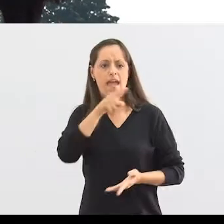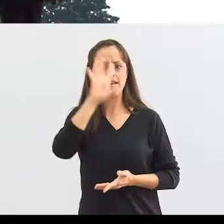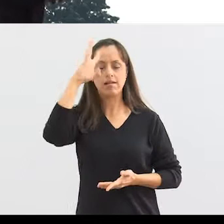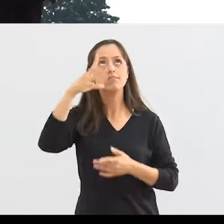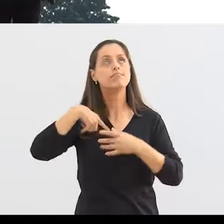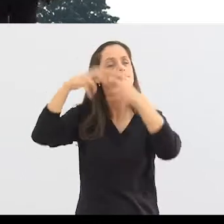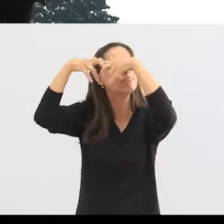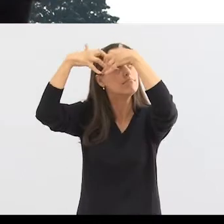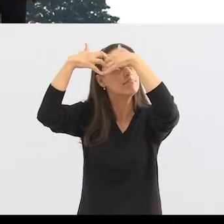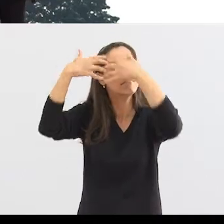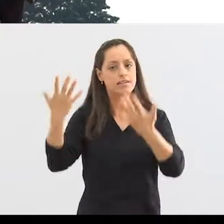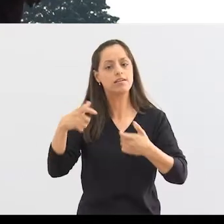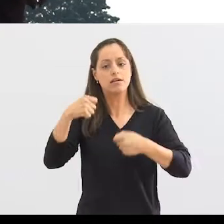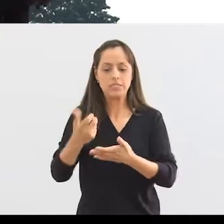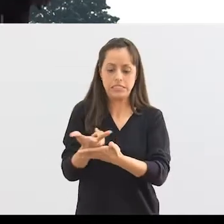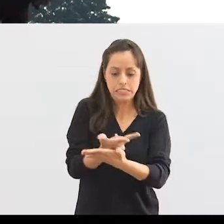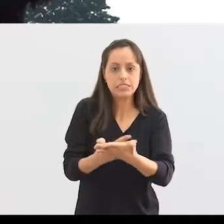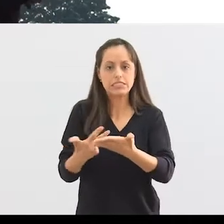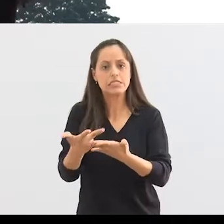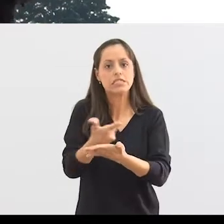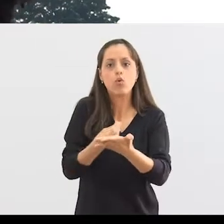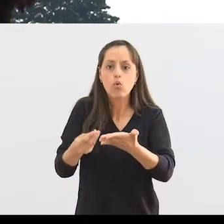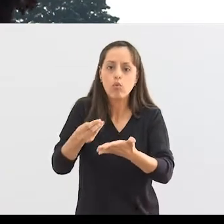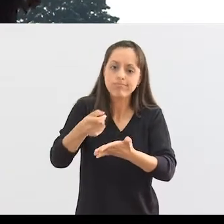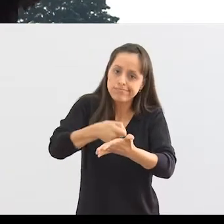because he couldn’t realize that some problems were very difficult for Josias.